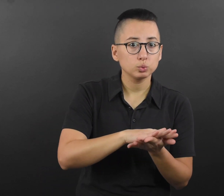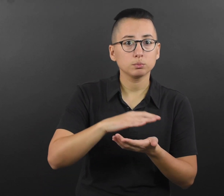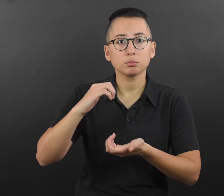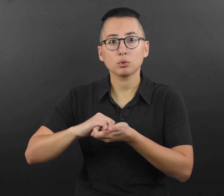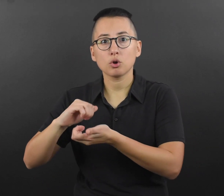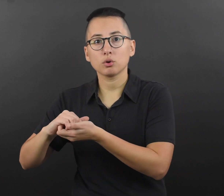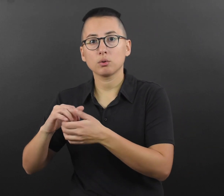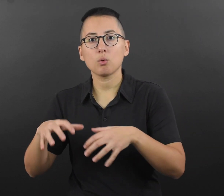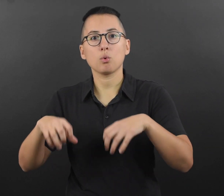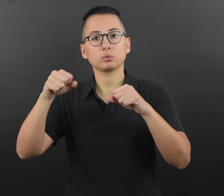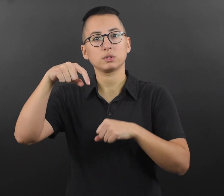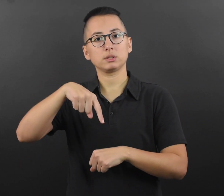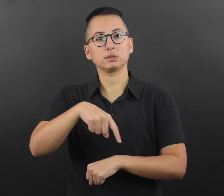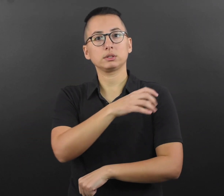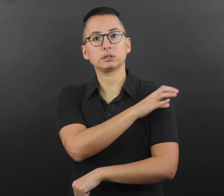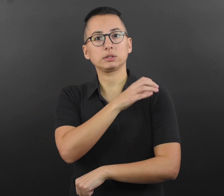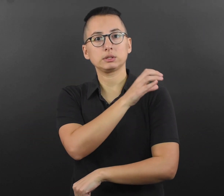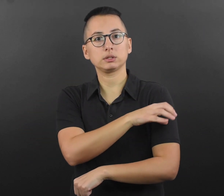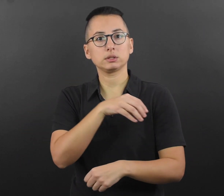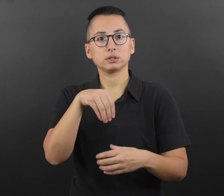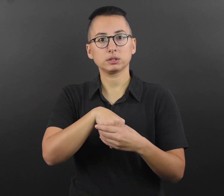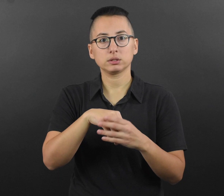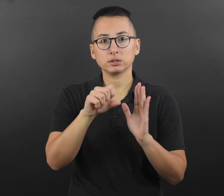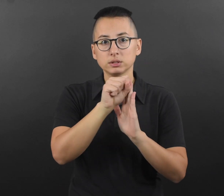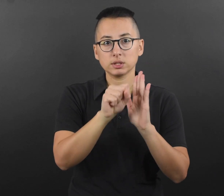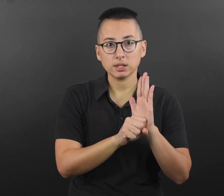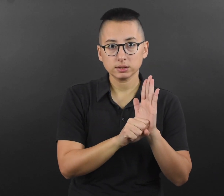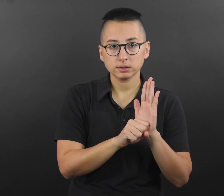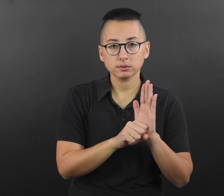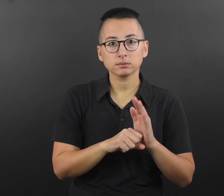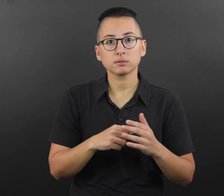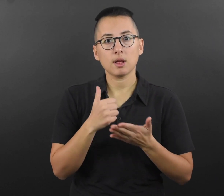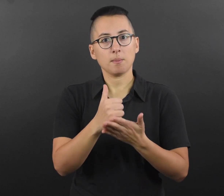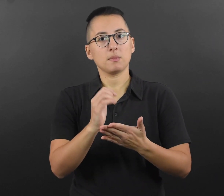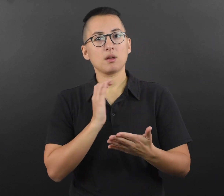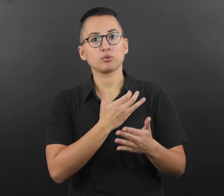and partners hosting these clinics across the state for helping our kids can be kids again.”